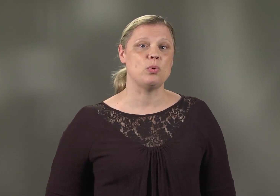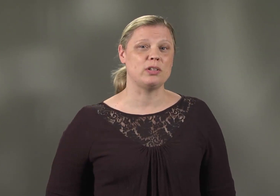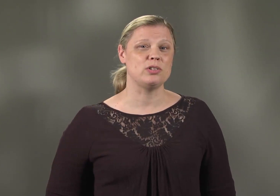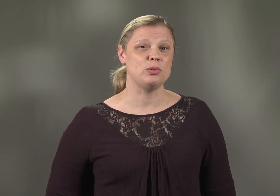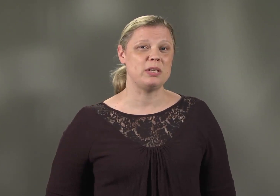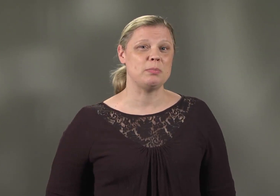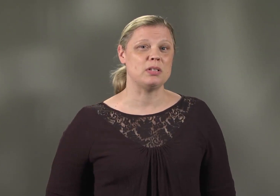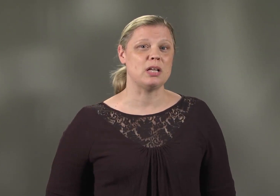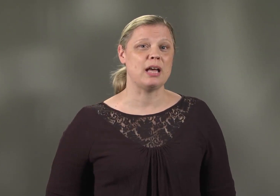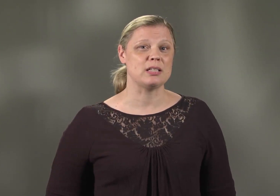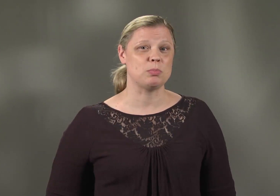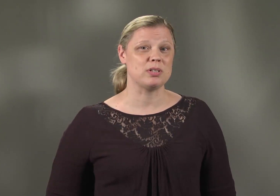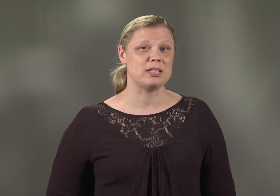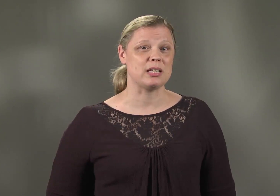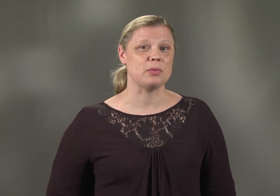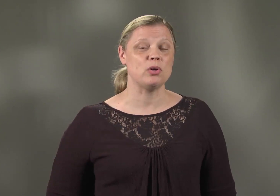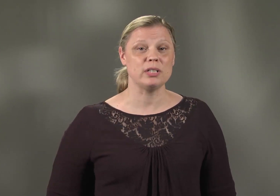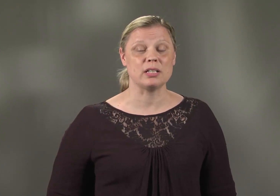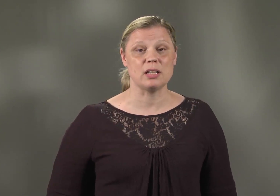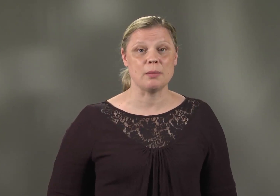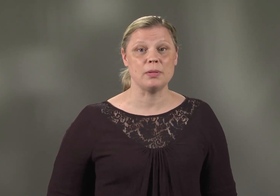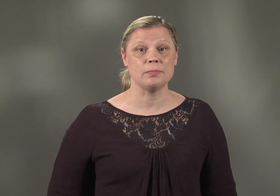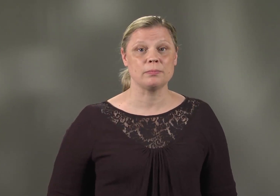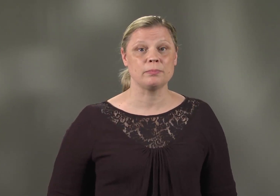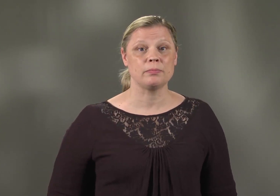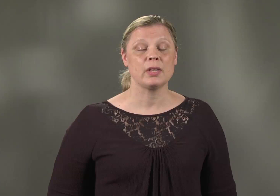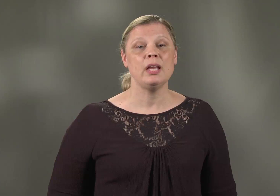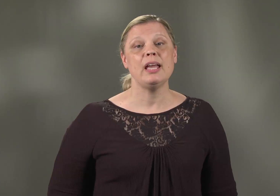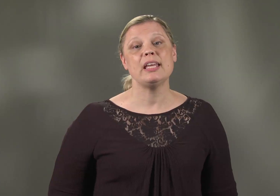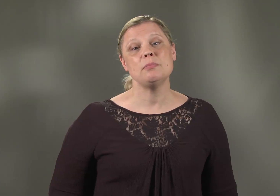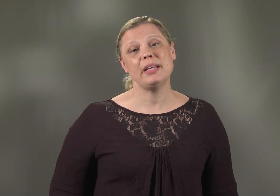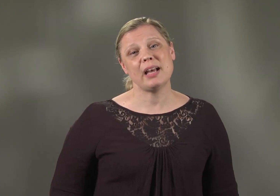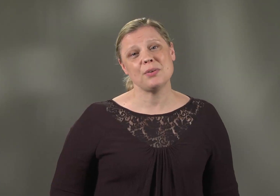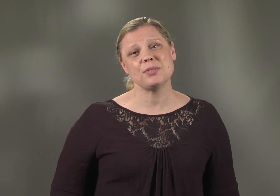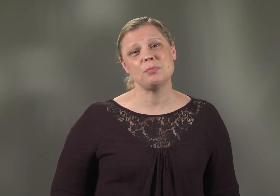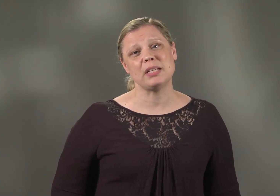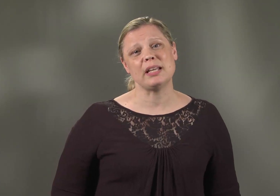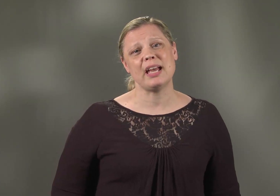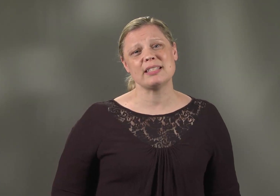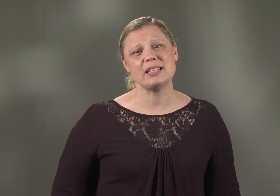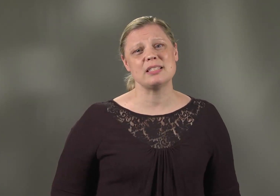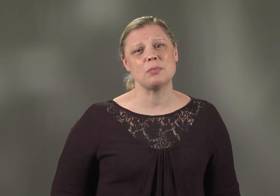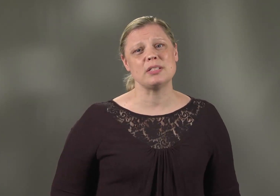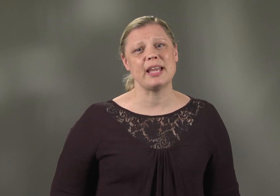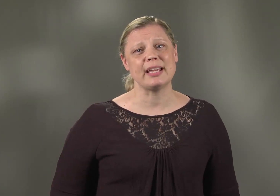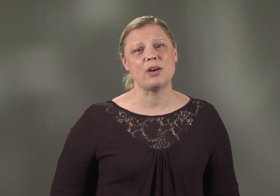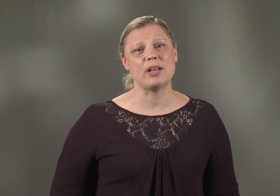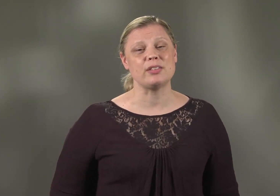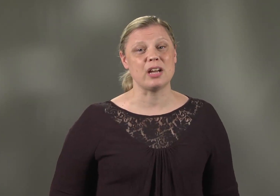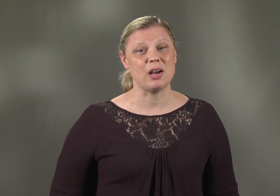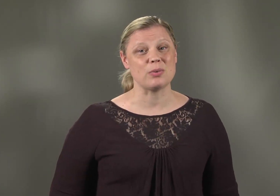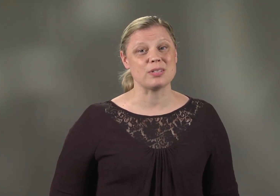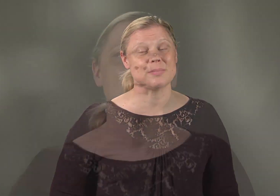one or two people on a sports team or in a club. It might also mean asking someone to hang out at their house.